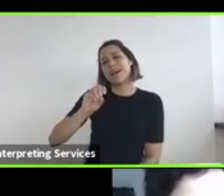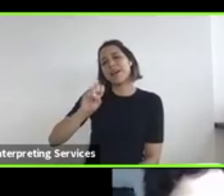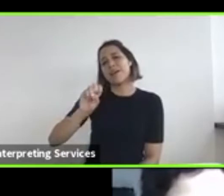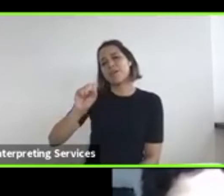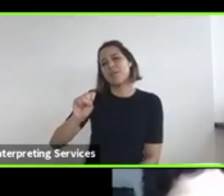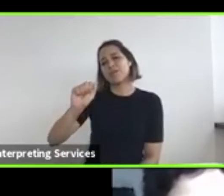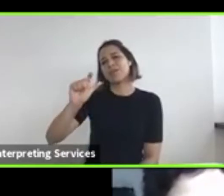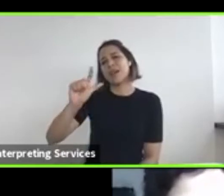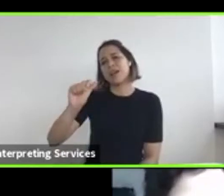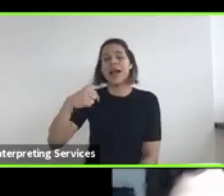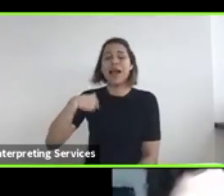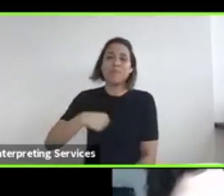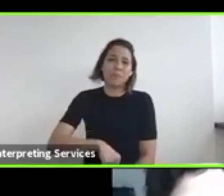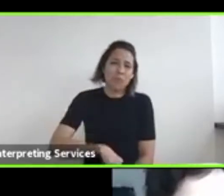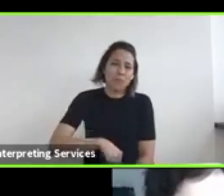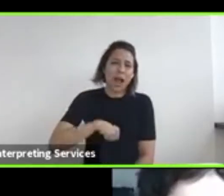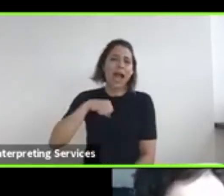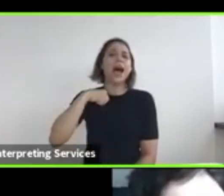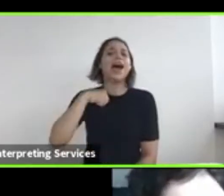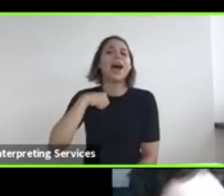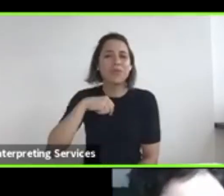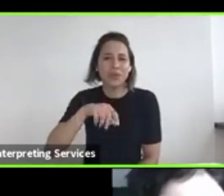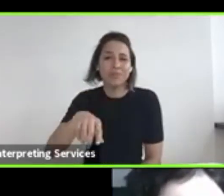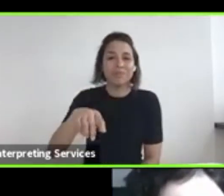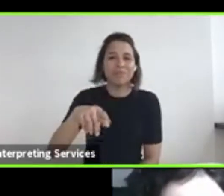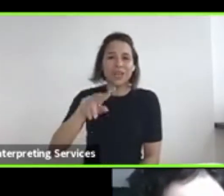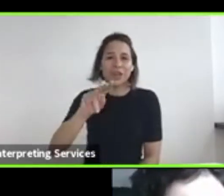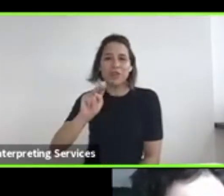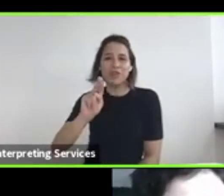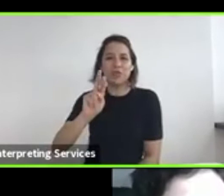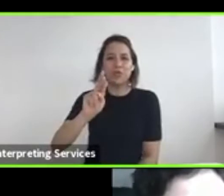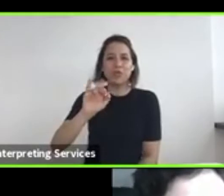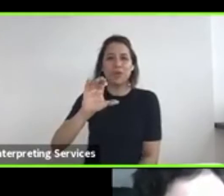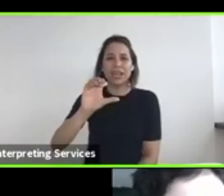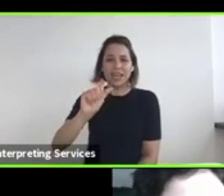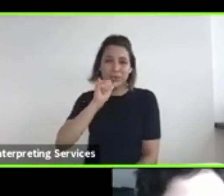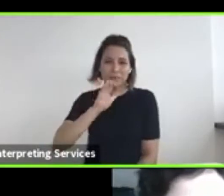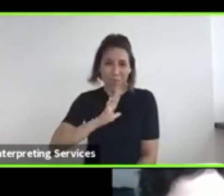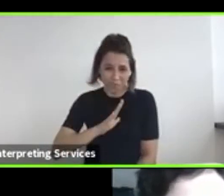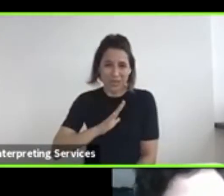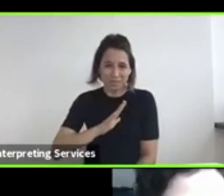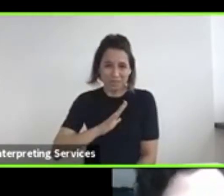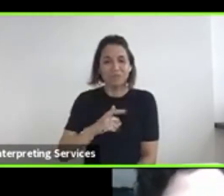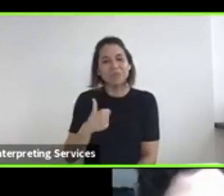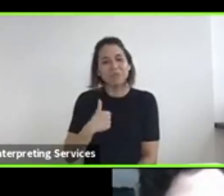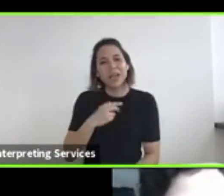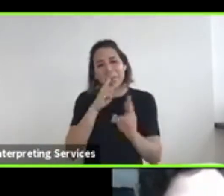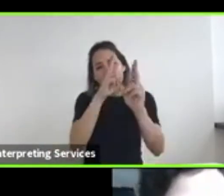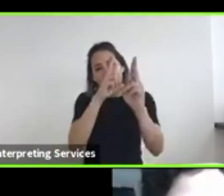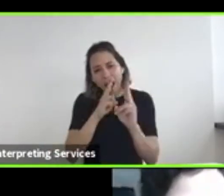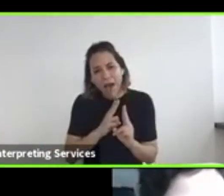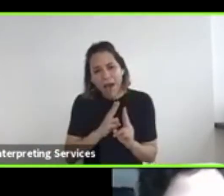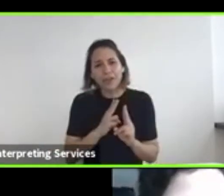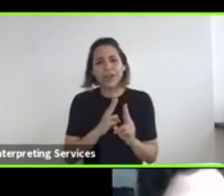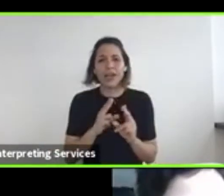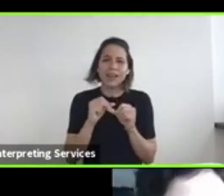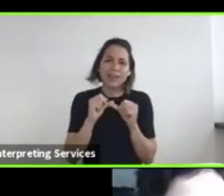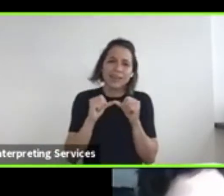WOMAN FROM LENAPEHOKING, AND I AM HONORED AND CONTINUALLY ON THE LEARNING JOURNEY OF